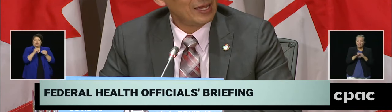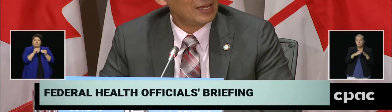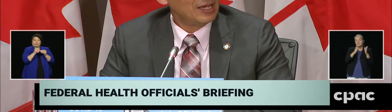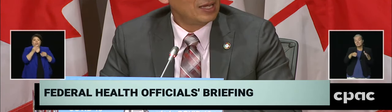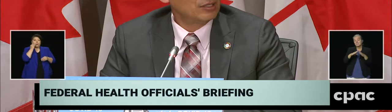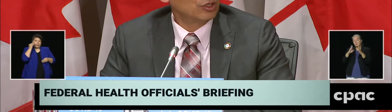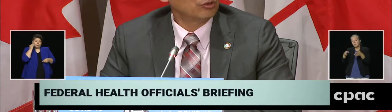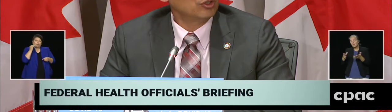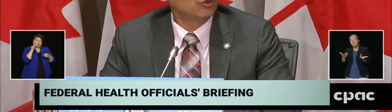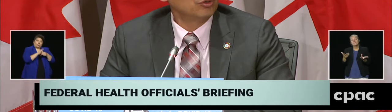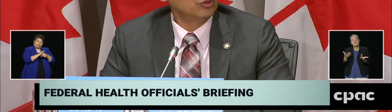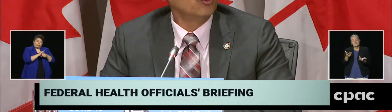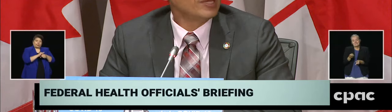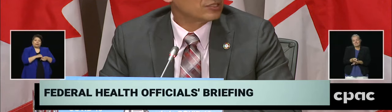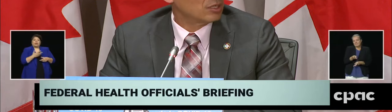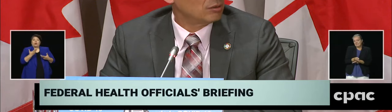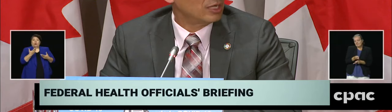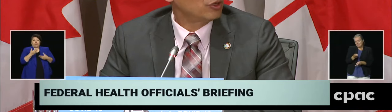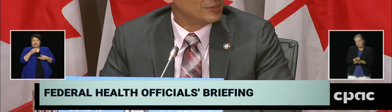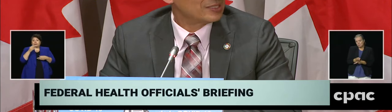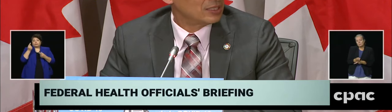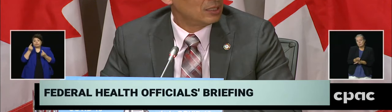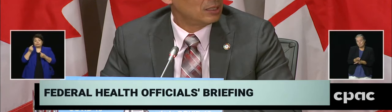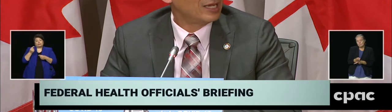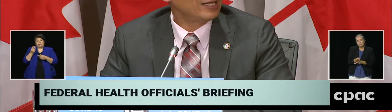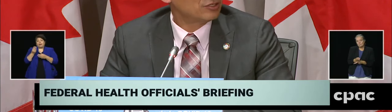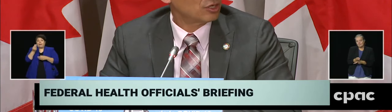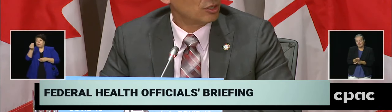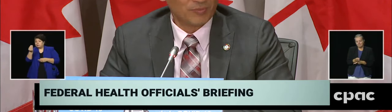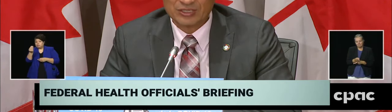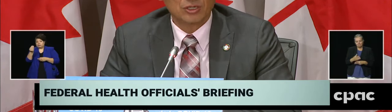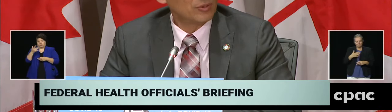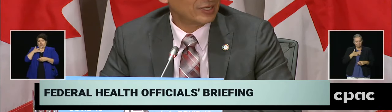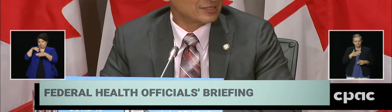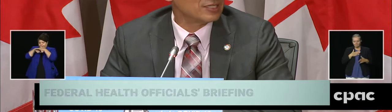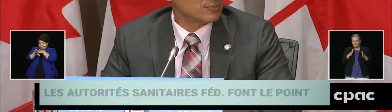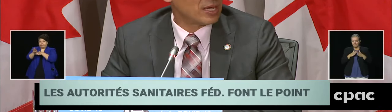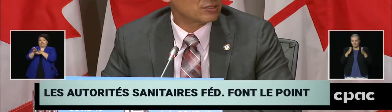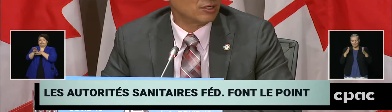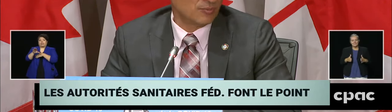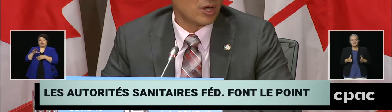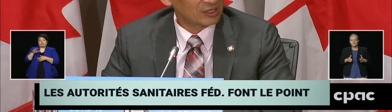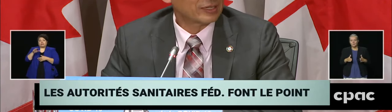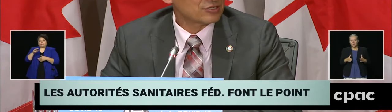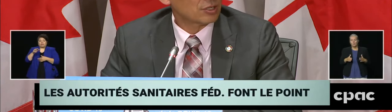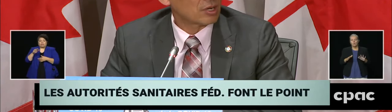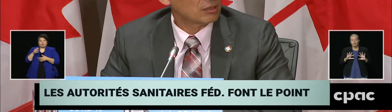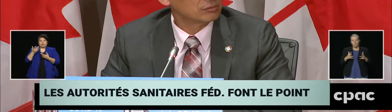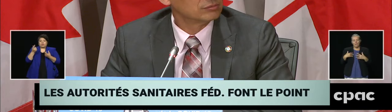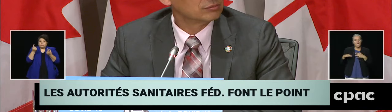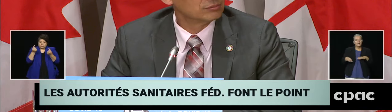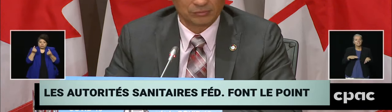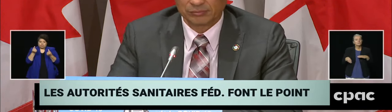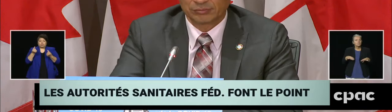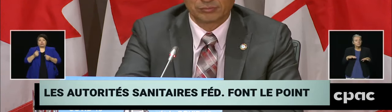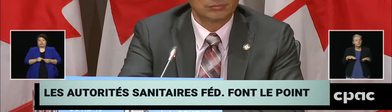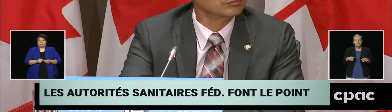COMING WINTER, EVERYONE WILL BE INDOORS MORE OFTEN.